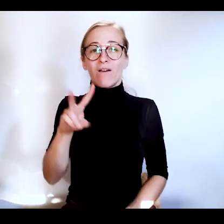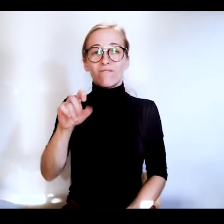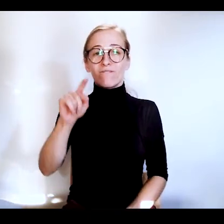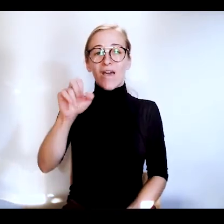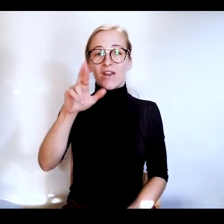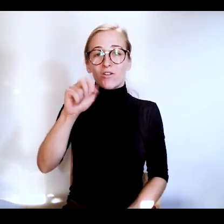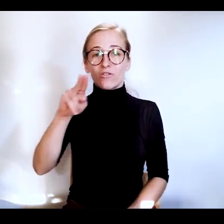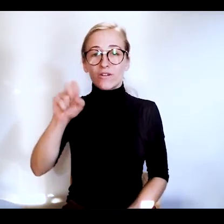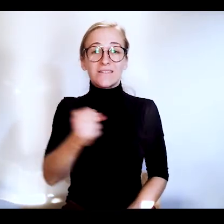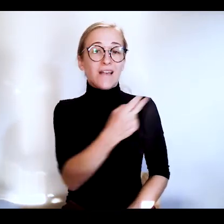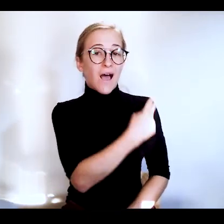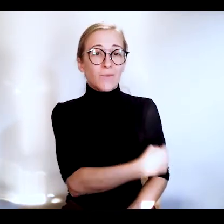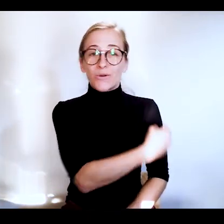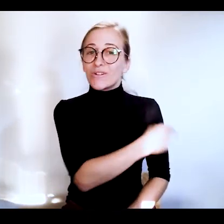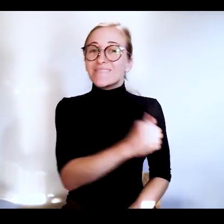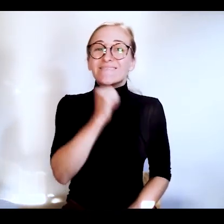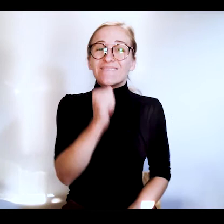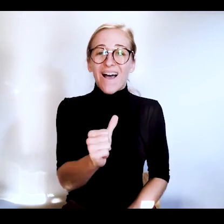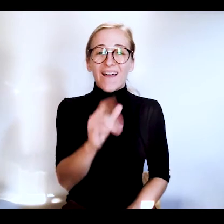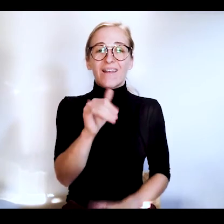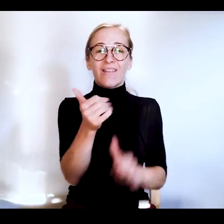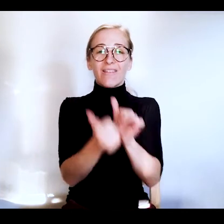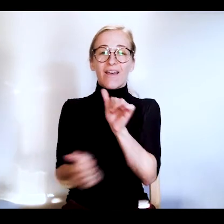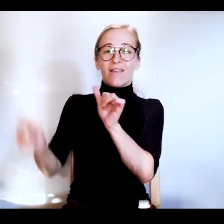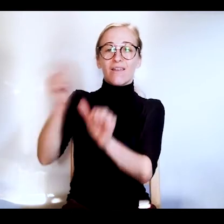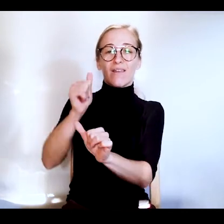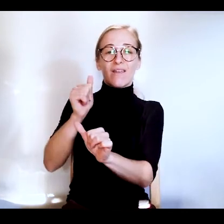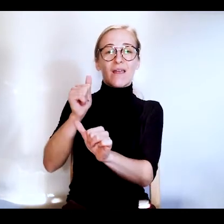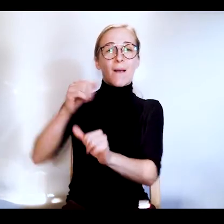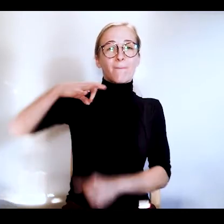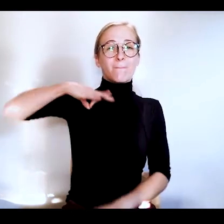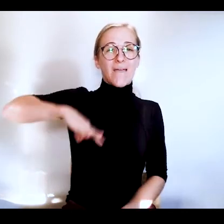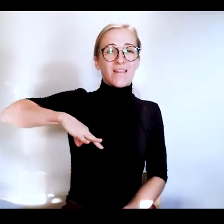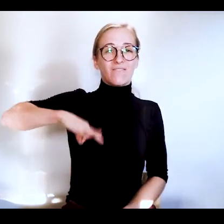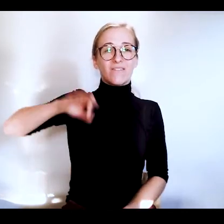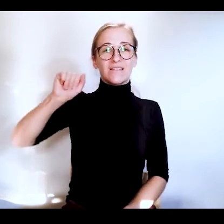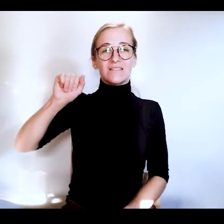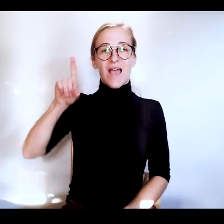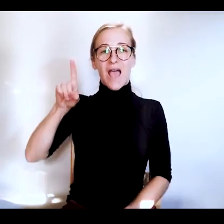but the Benefit Administration.